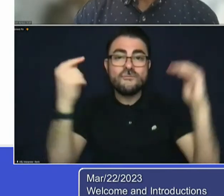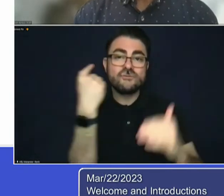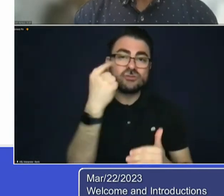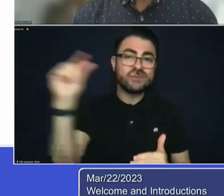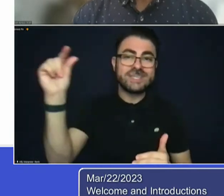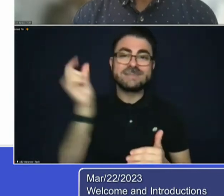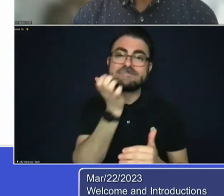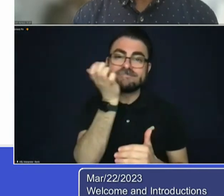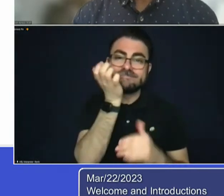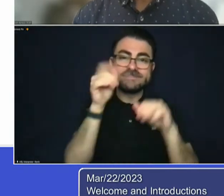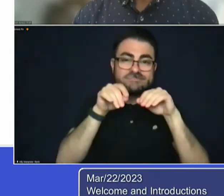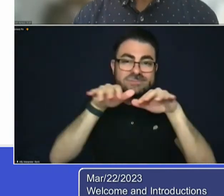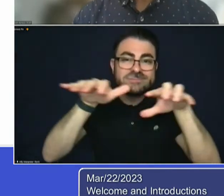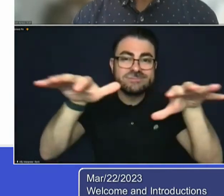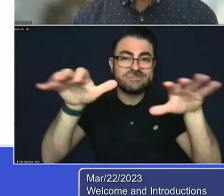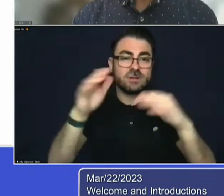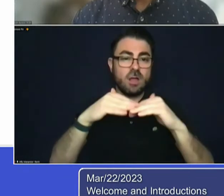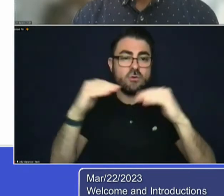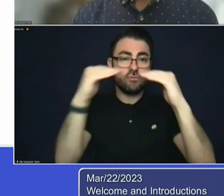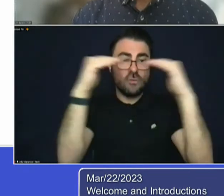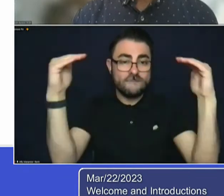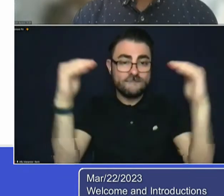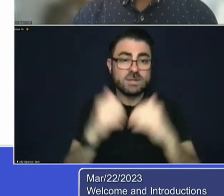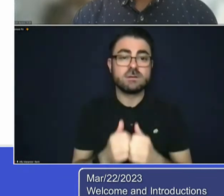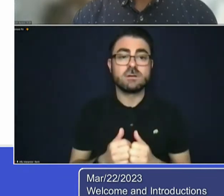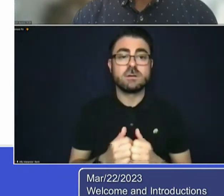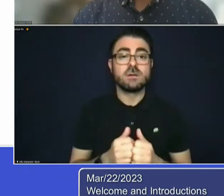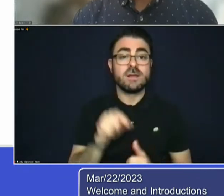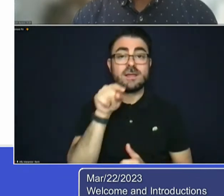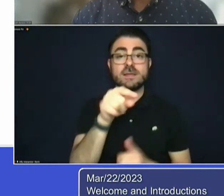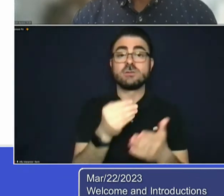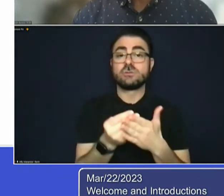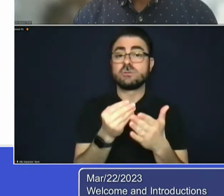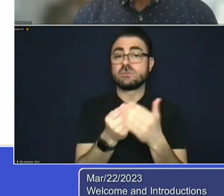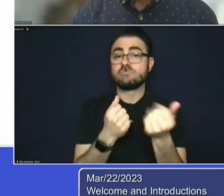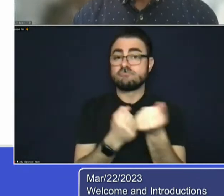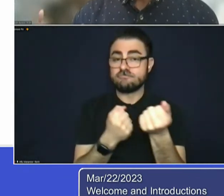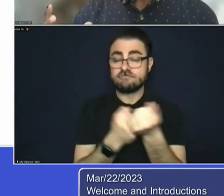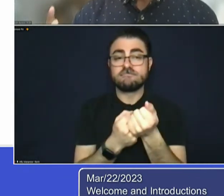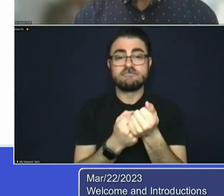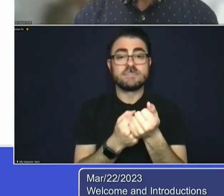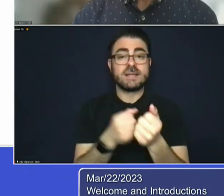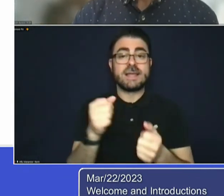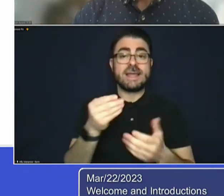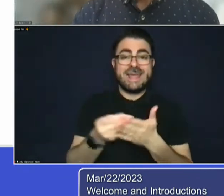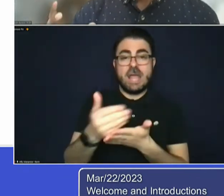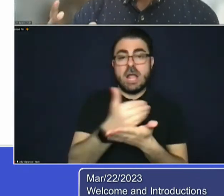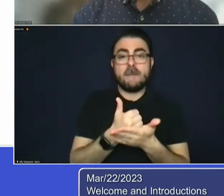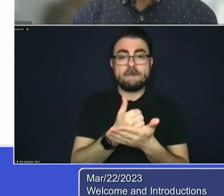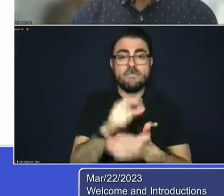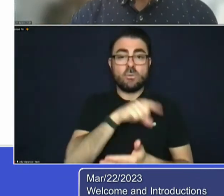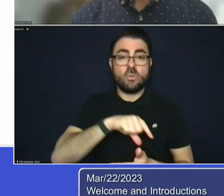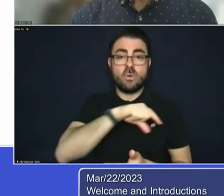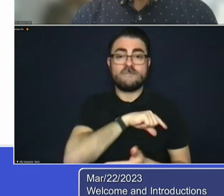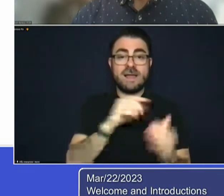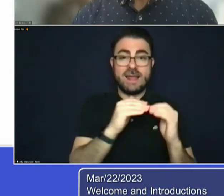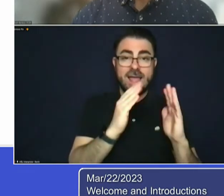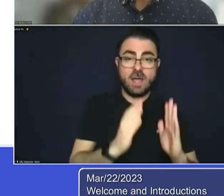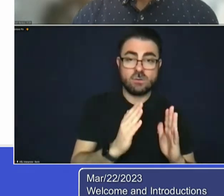LIKE THAT. ANOTHER INVESTMENT IS FOCUSSED ON GREEN INFRASTRUCTURE MAINTENANCE RESERVE.